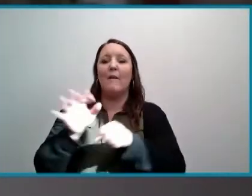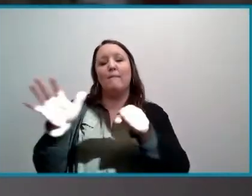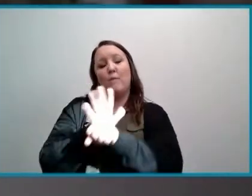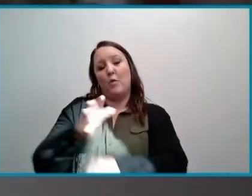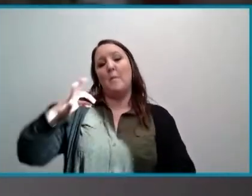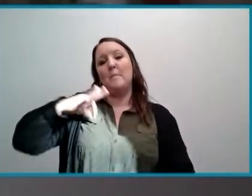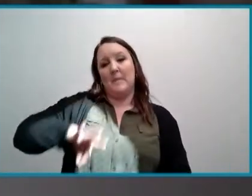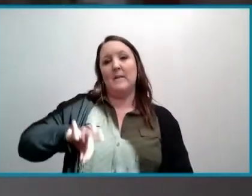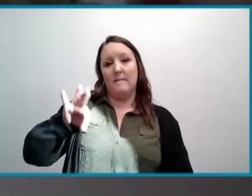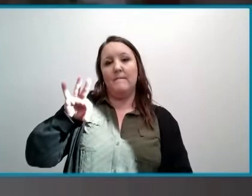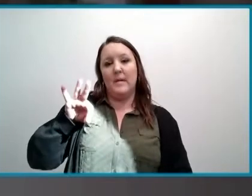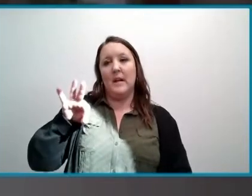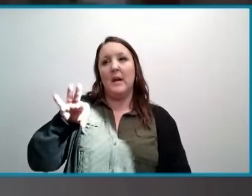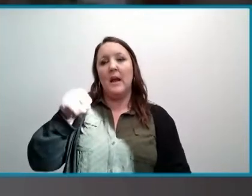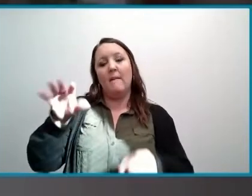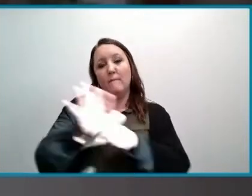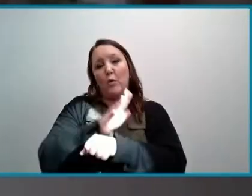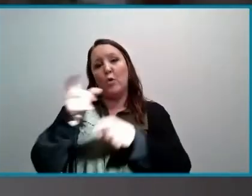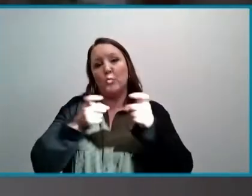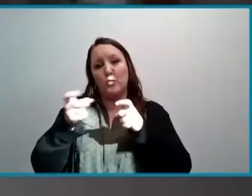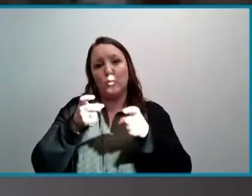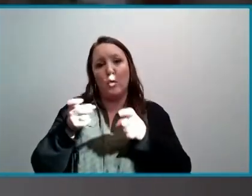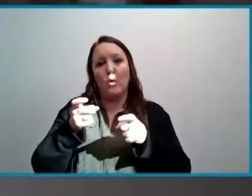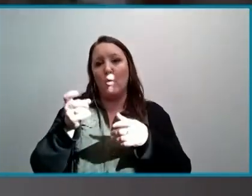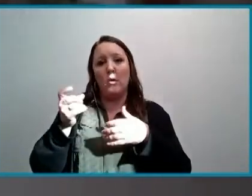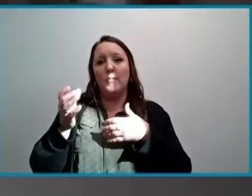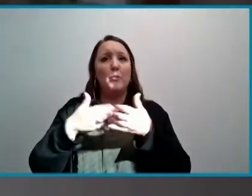control over what whatever would happen with it after that.